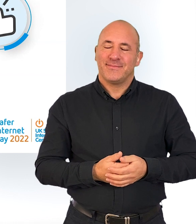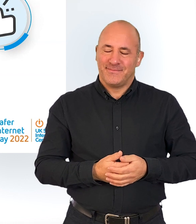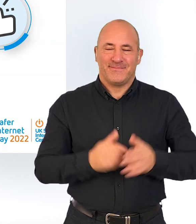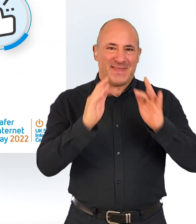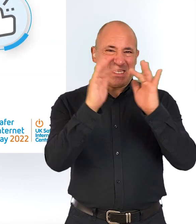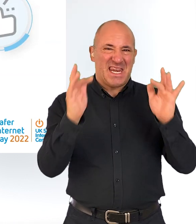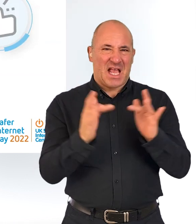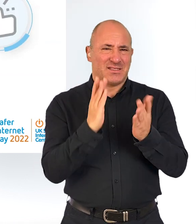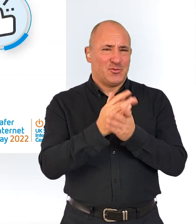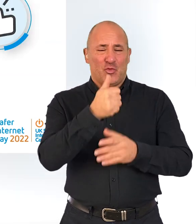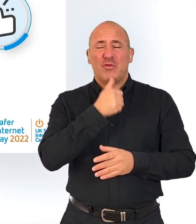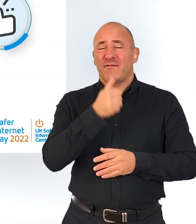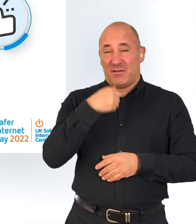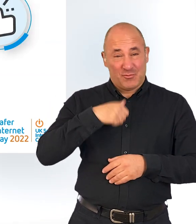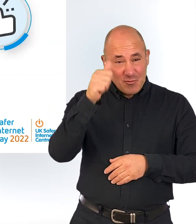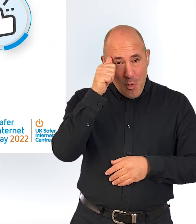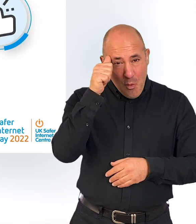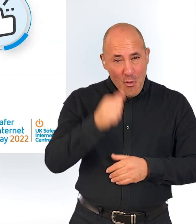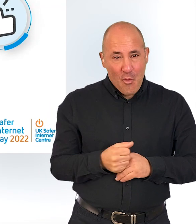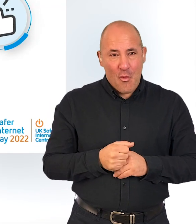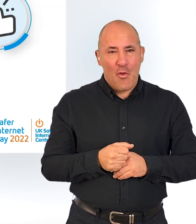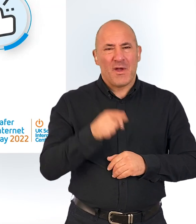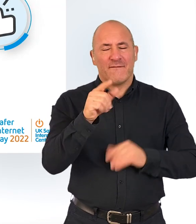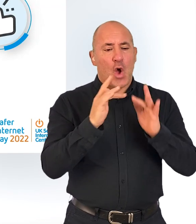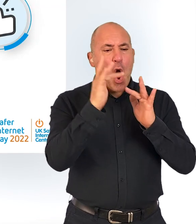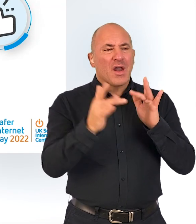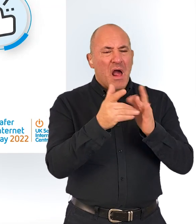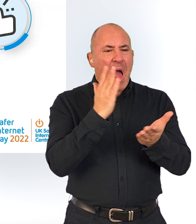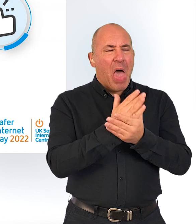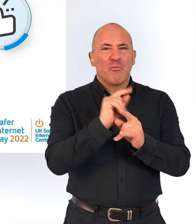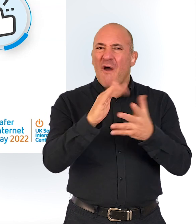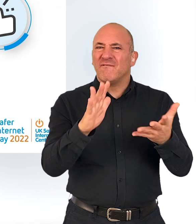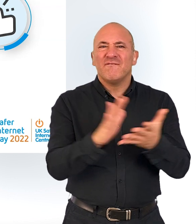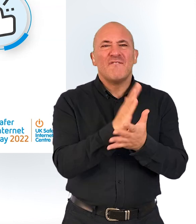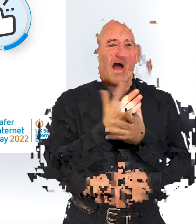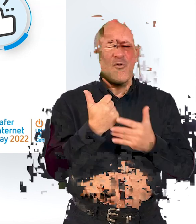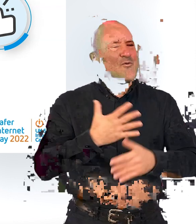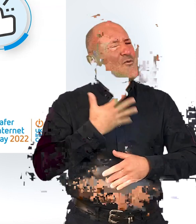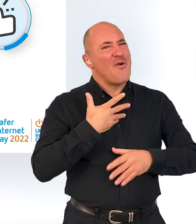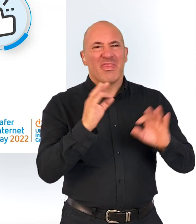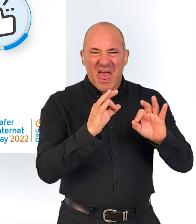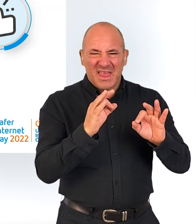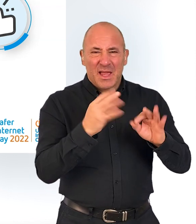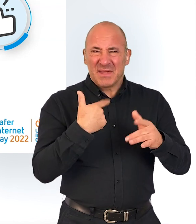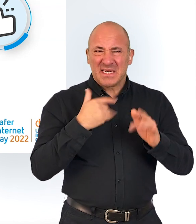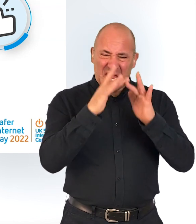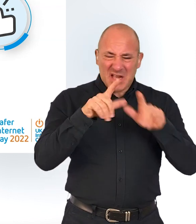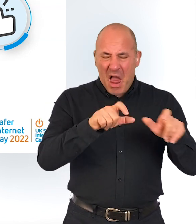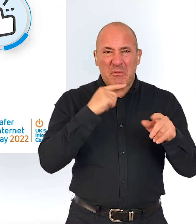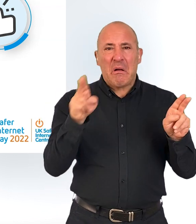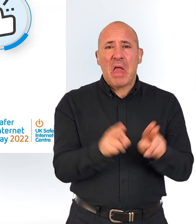We know that the internet is a really useful tool, but if going online was not fun and entertaining we wouldn’t use it so much.